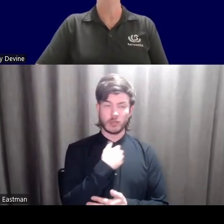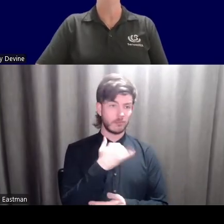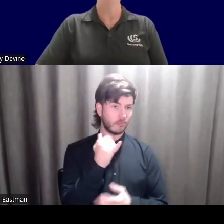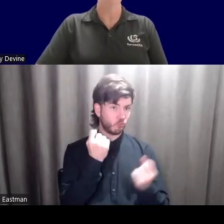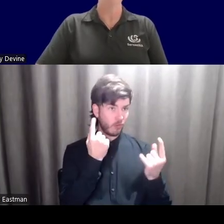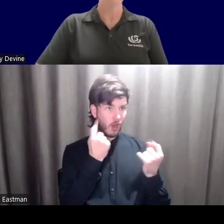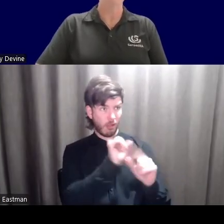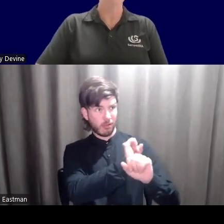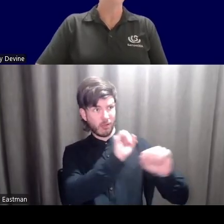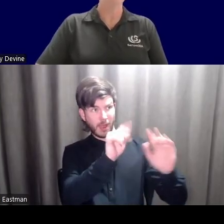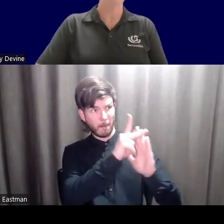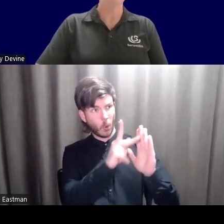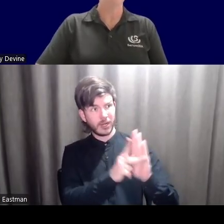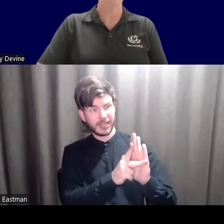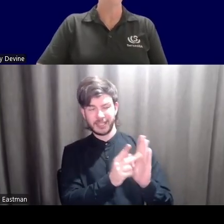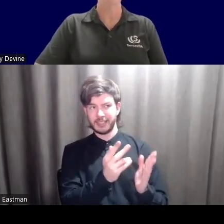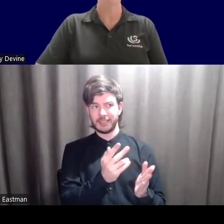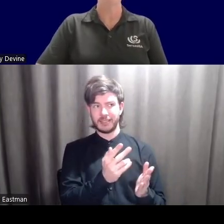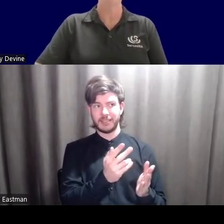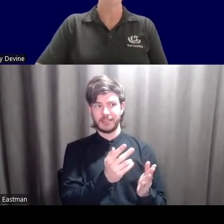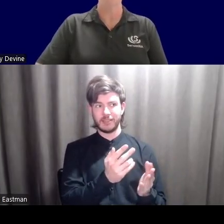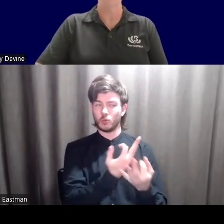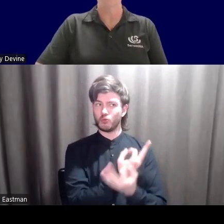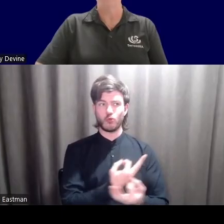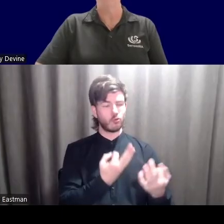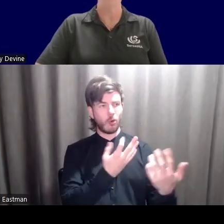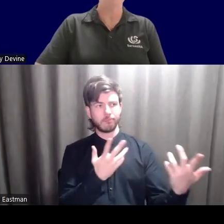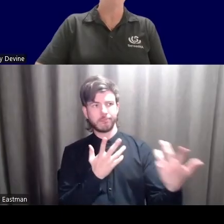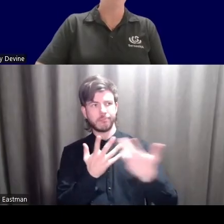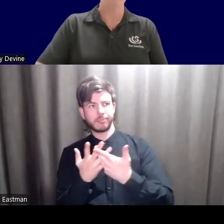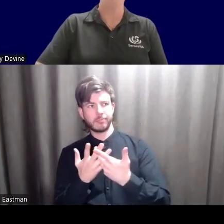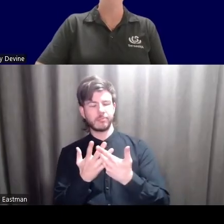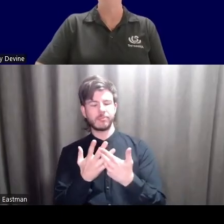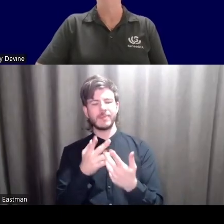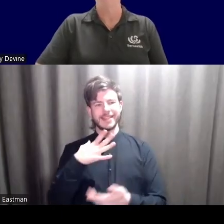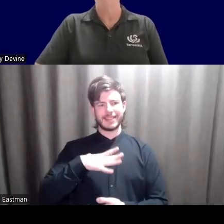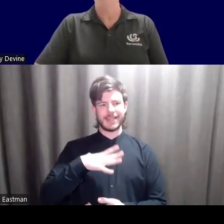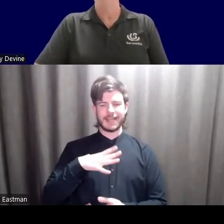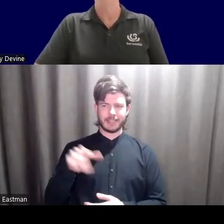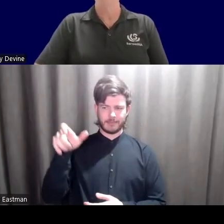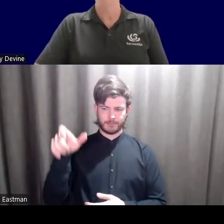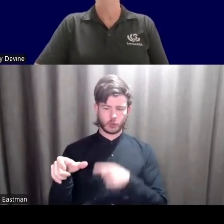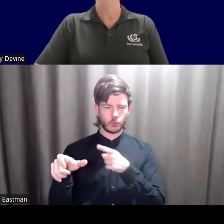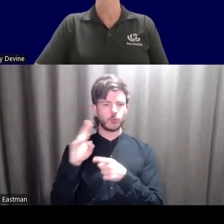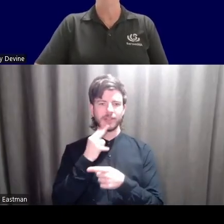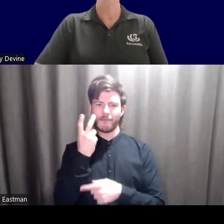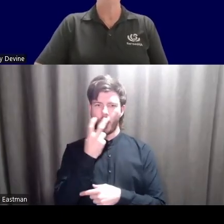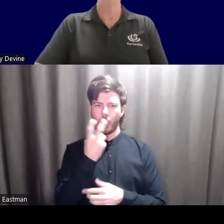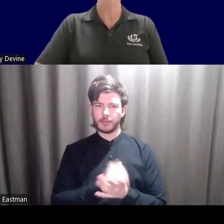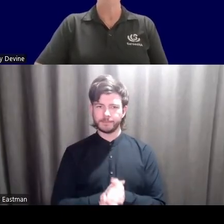do not necessarily lean to the needs of a person living with deafblindness. Deafblind cultural